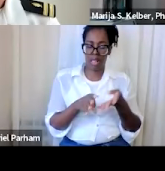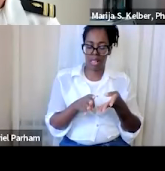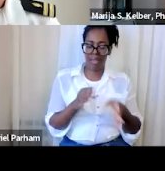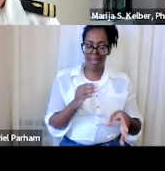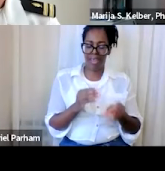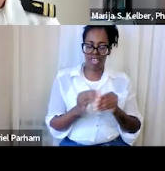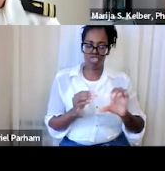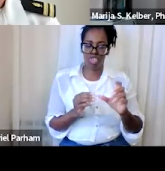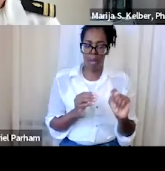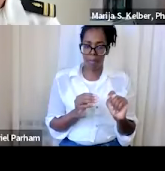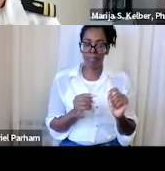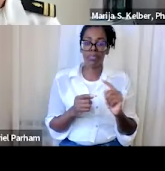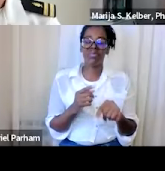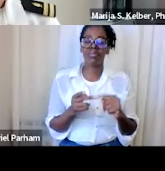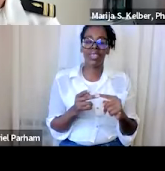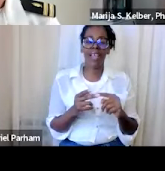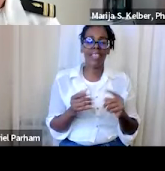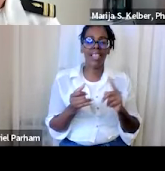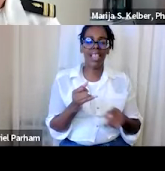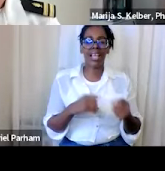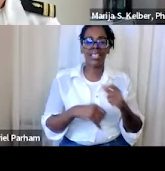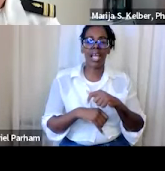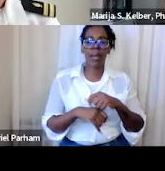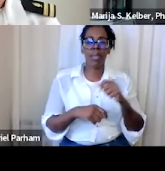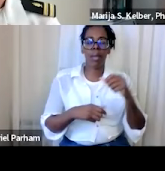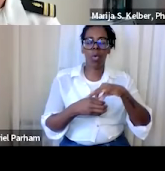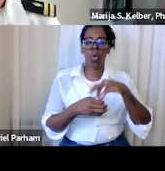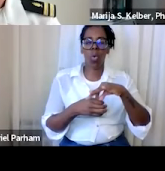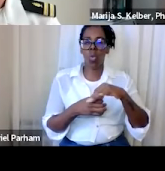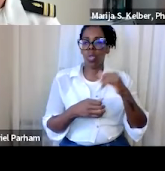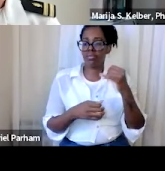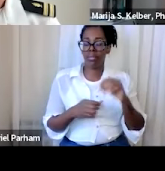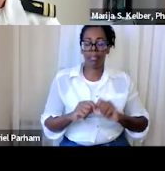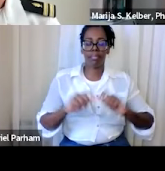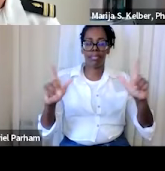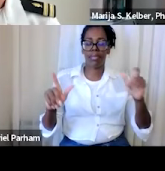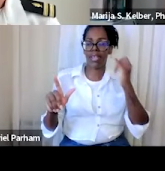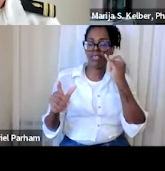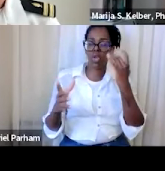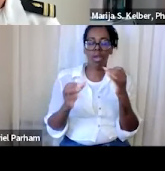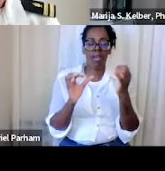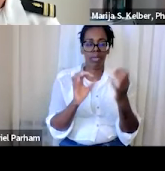You will see our last poll for today popping up as well. If you would like to provide any input or would like related information